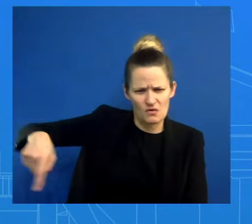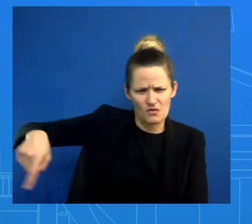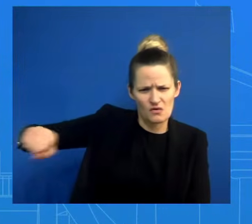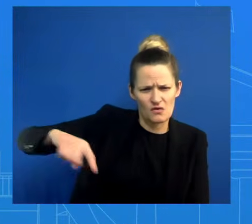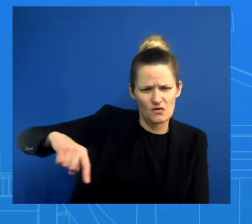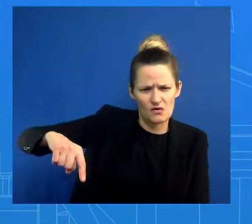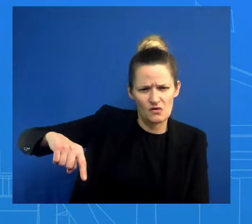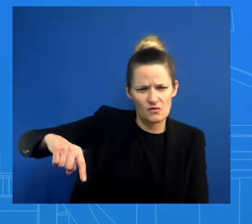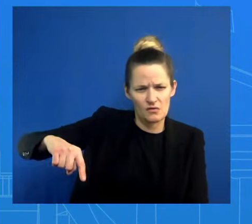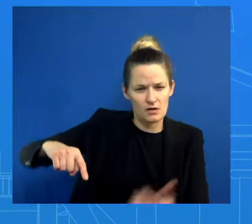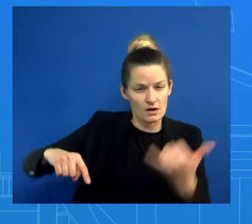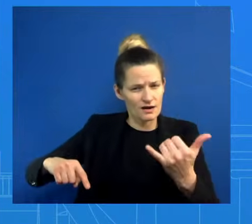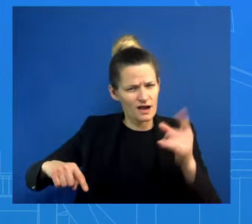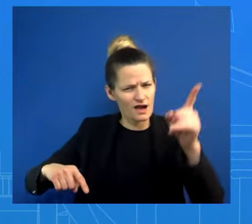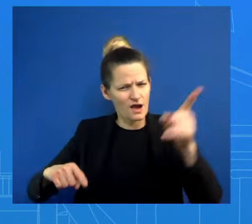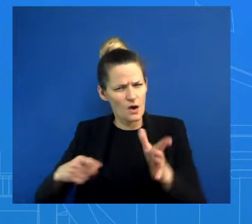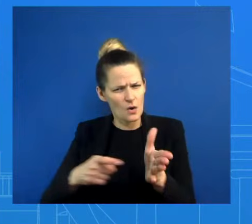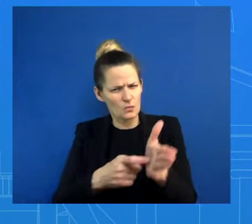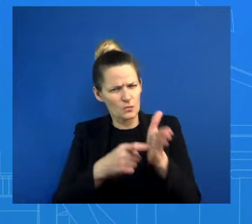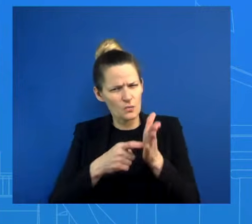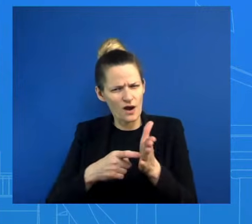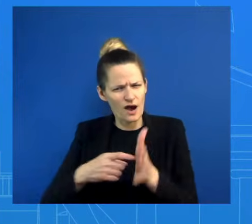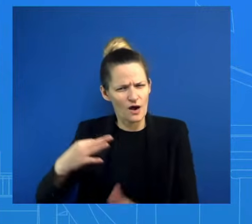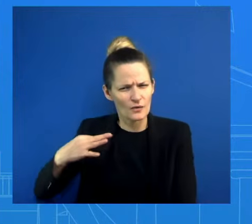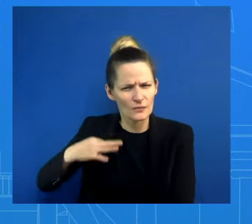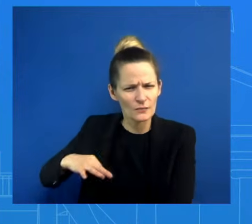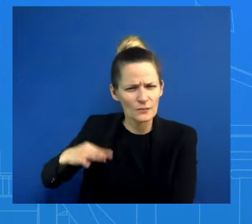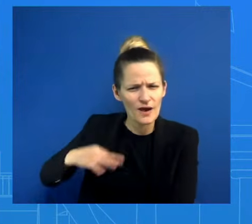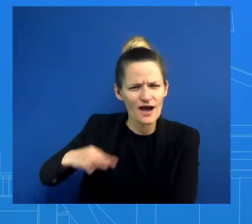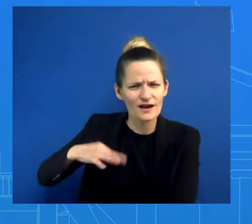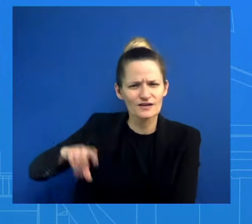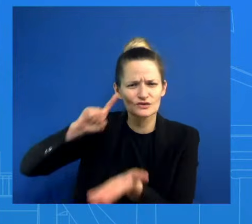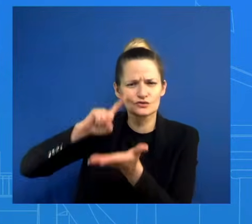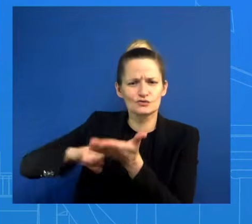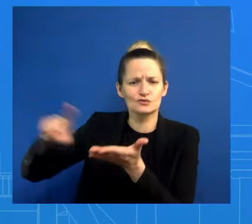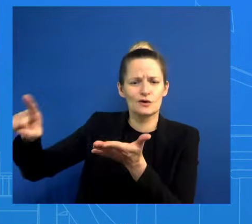seems to be something that's happening all over the country. Is there anything that the White House